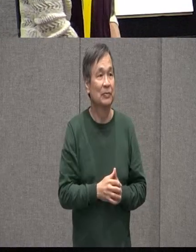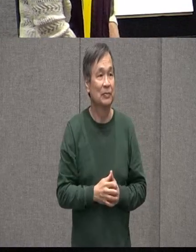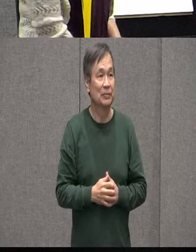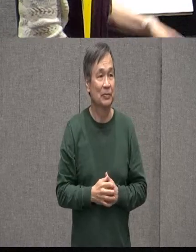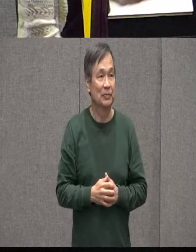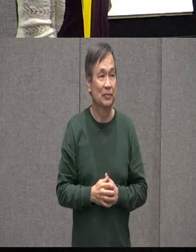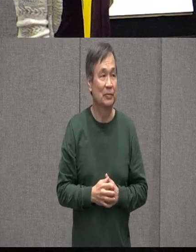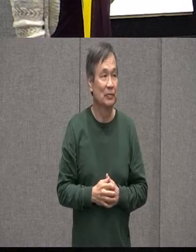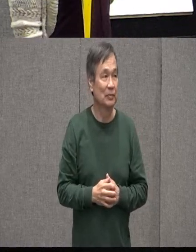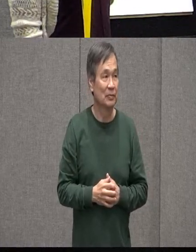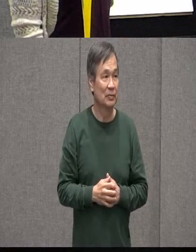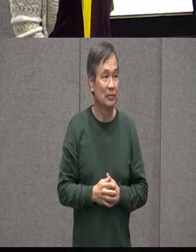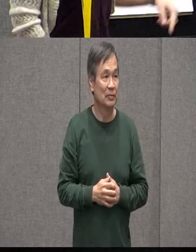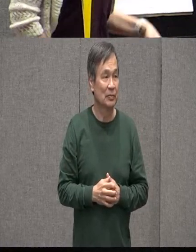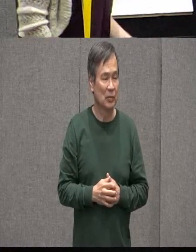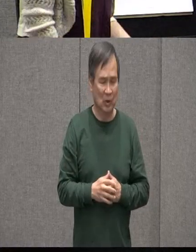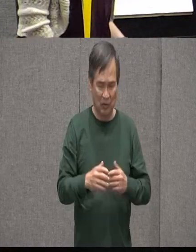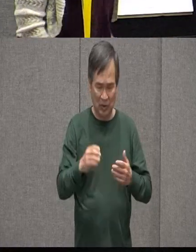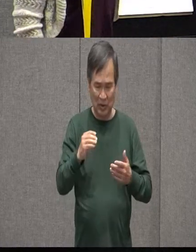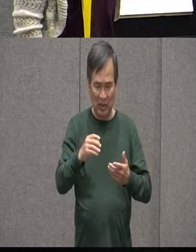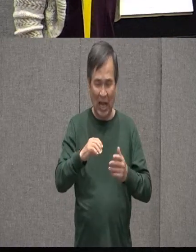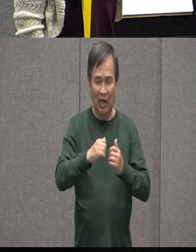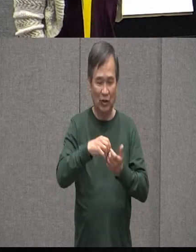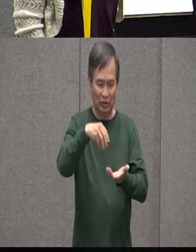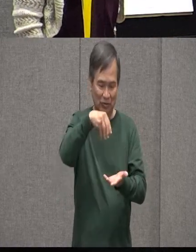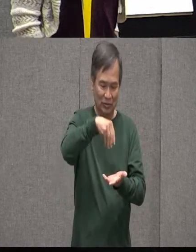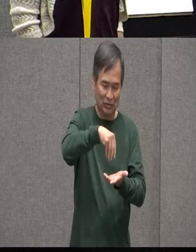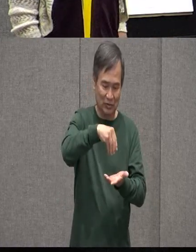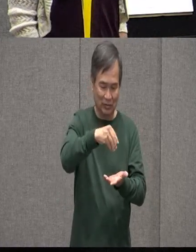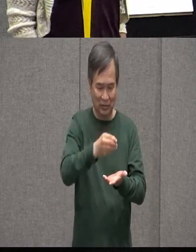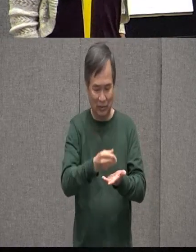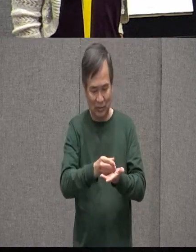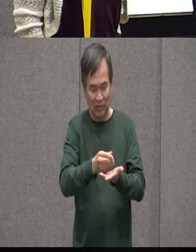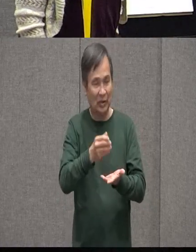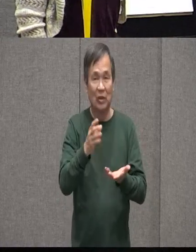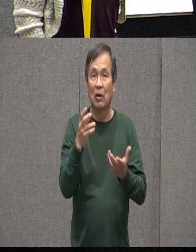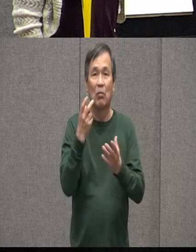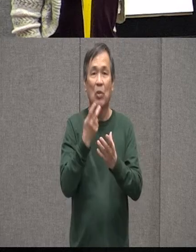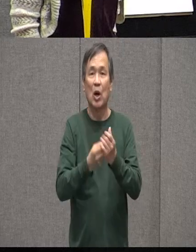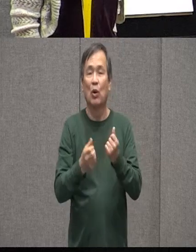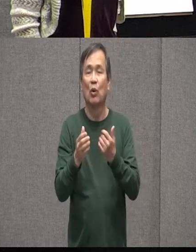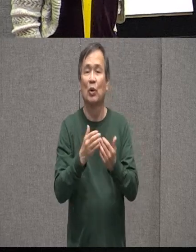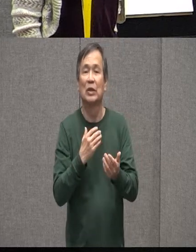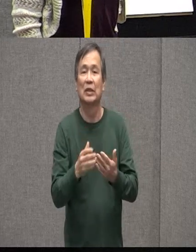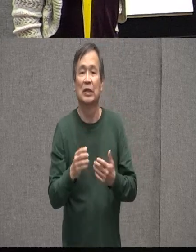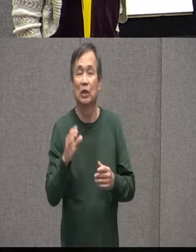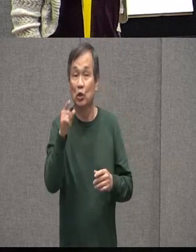Would you print with the edge or with the side? You can do both. You can do both, it's called experimenting.